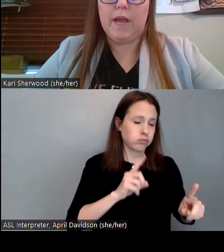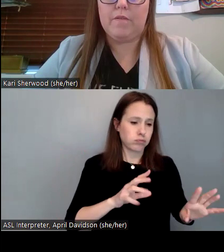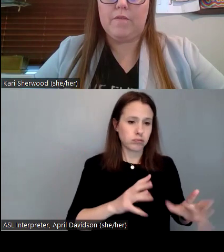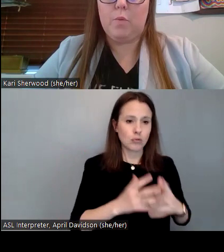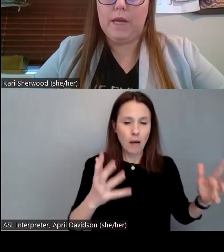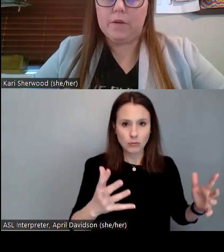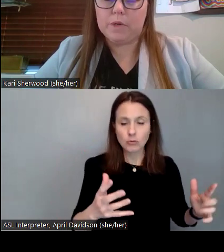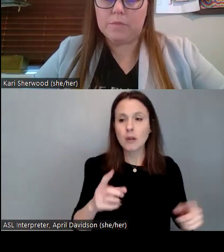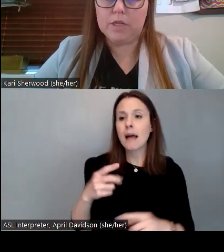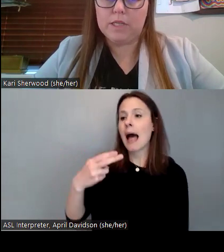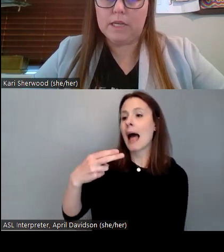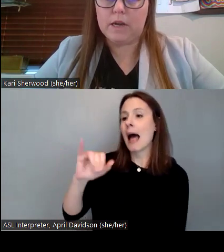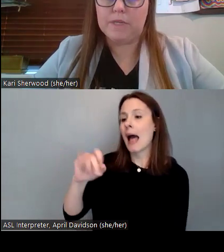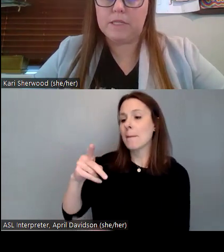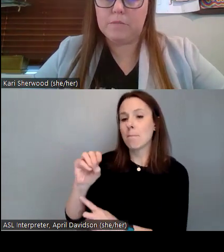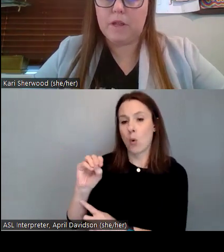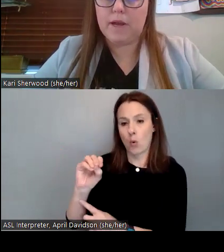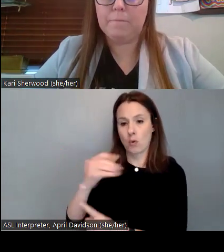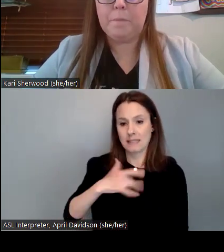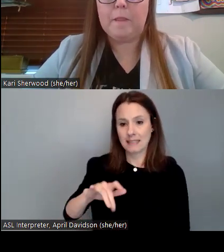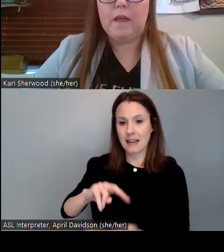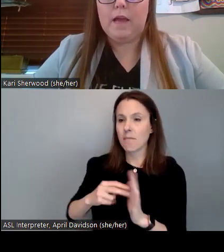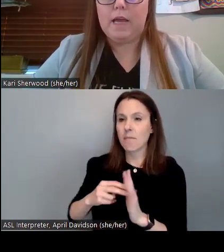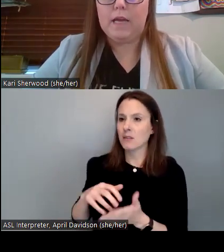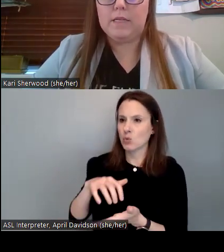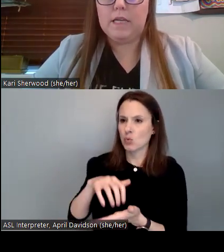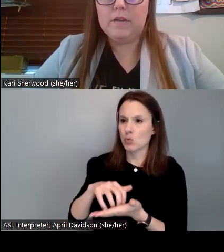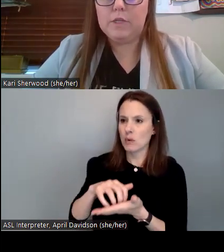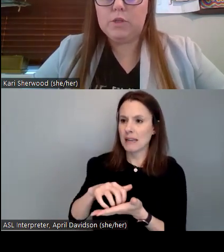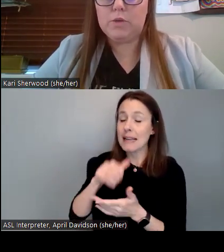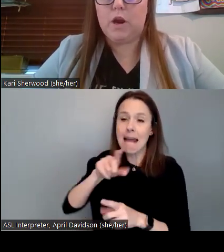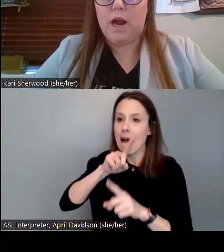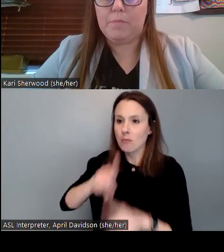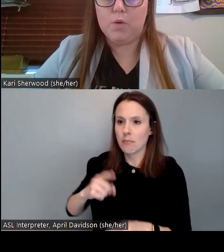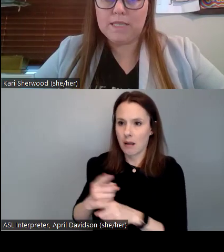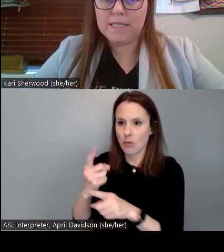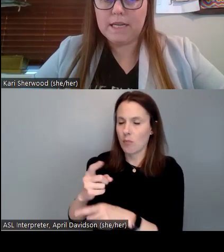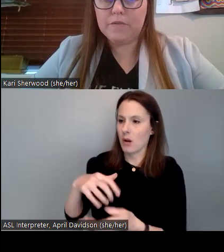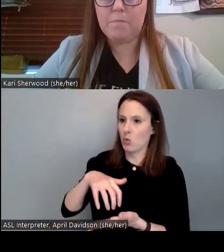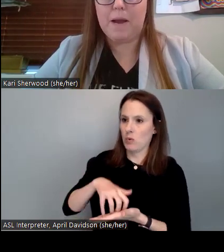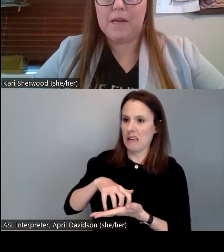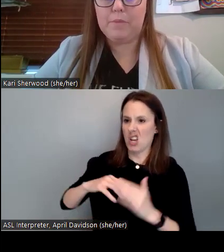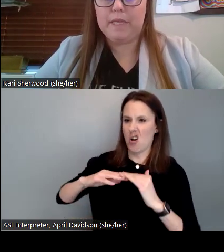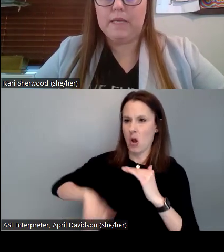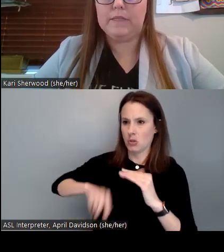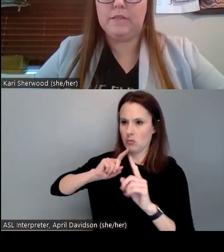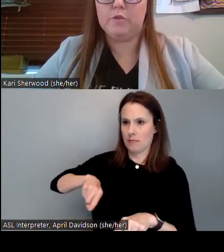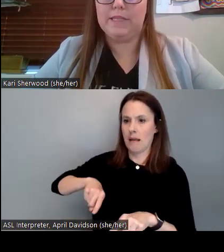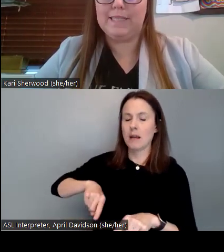have a weakened response to incoming stimuli. And individuals who are hyposensitive might be sensory